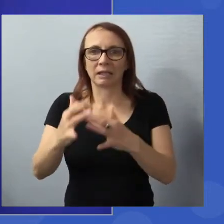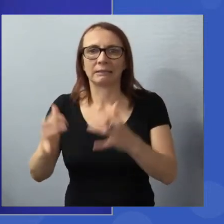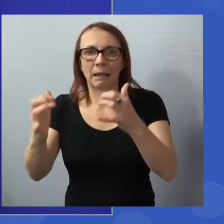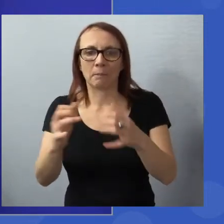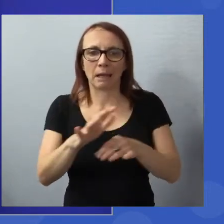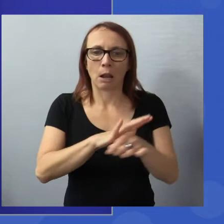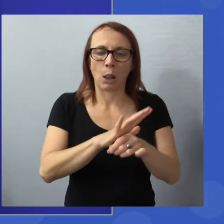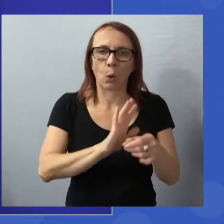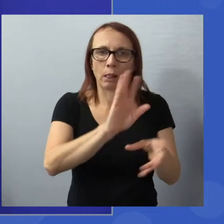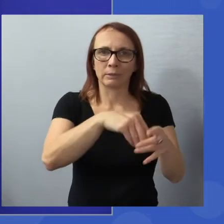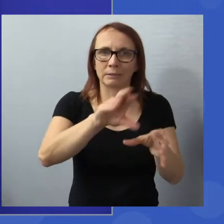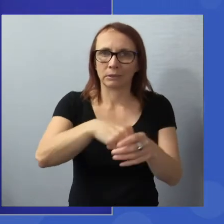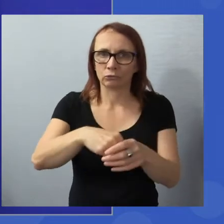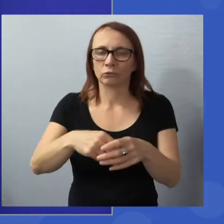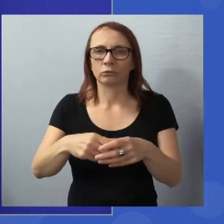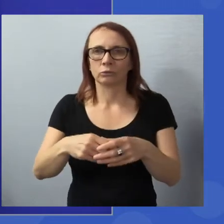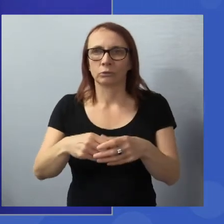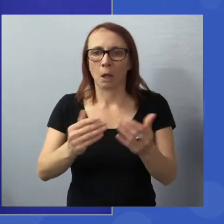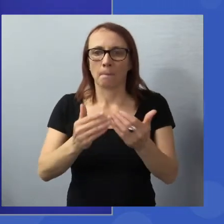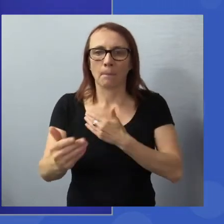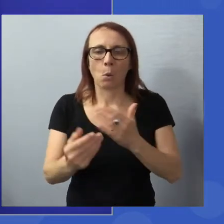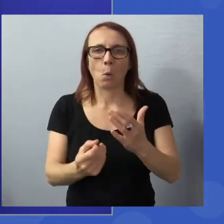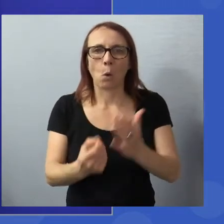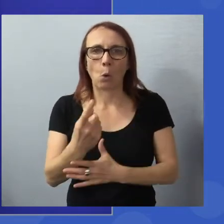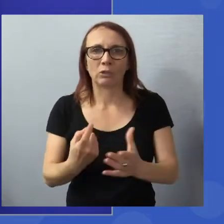participation all these kinds of things the more opportunities there are to